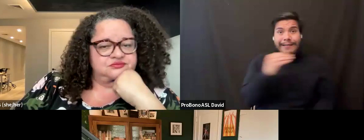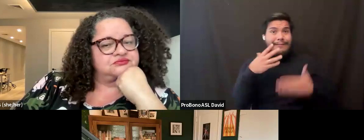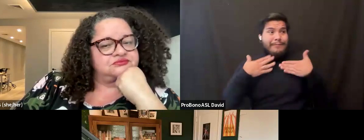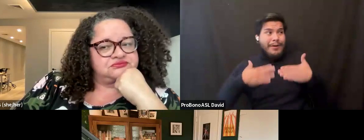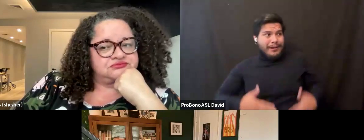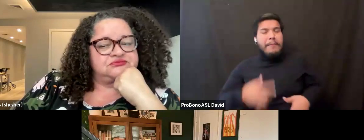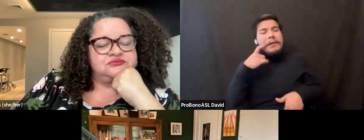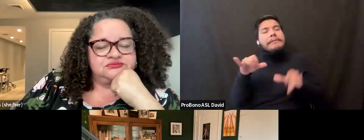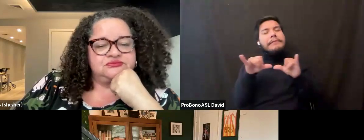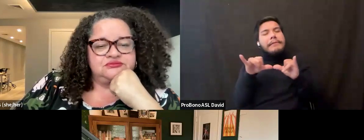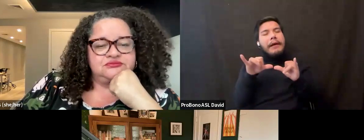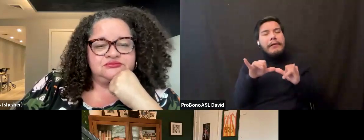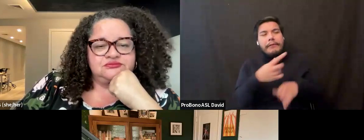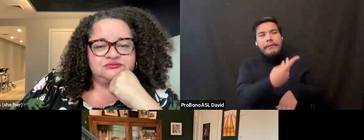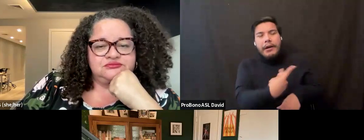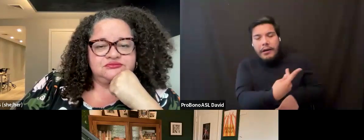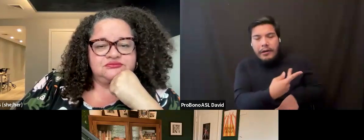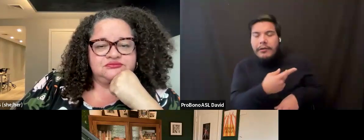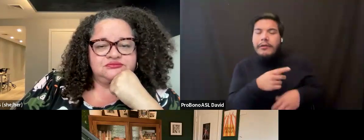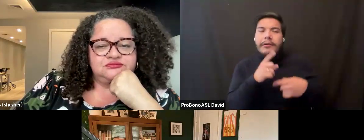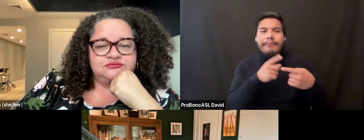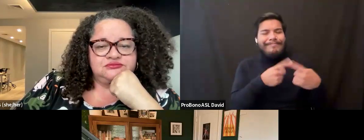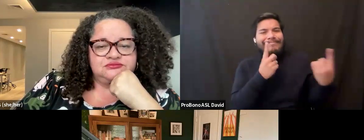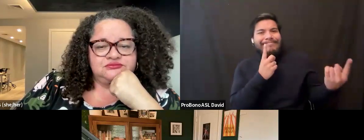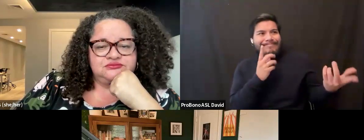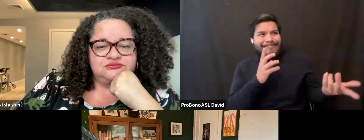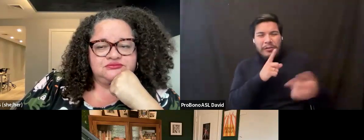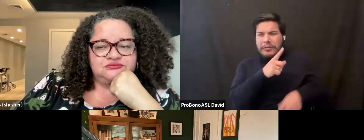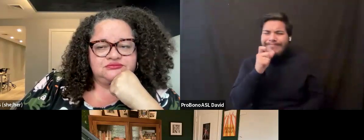And I think that was sort of hard for her to grasp onto because it wasn't